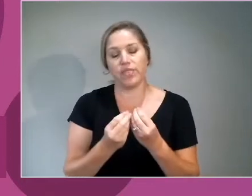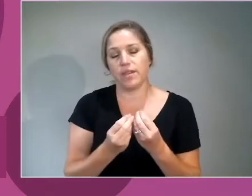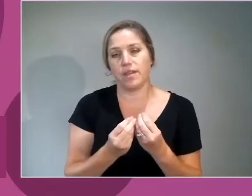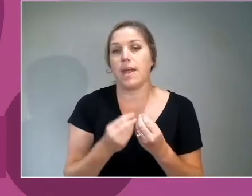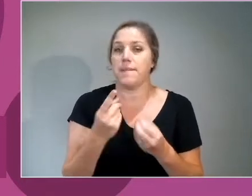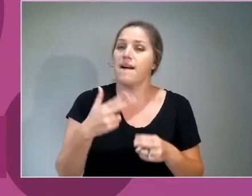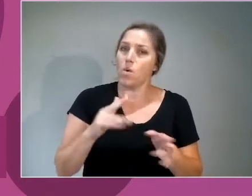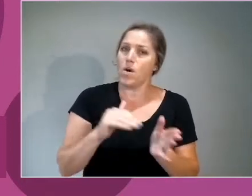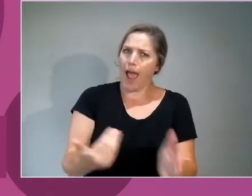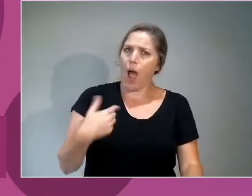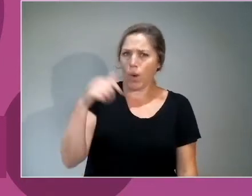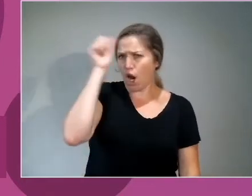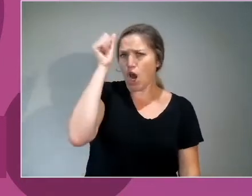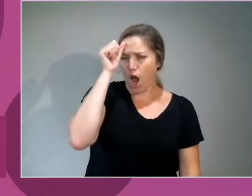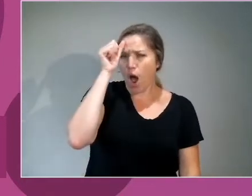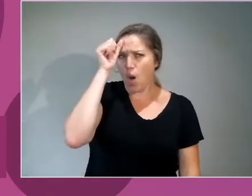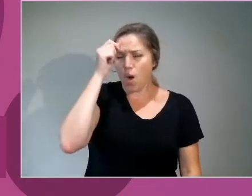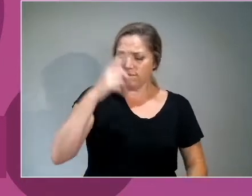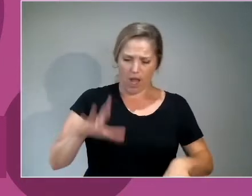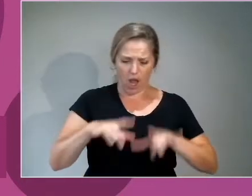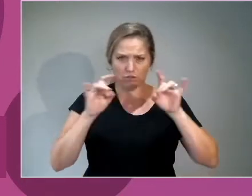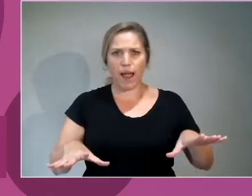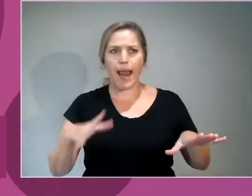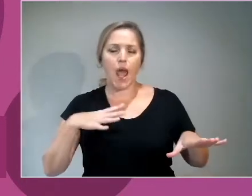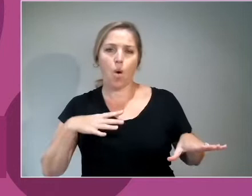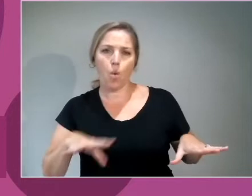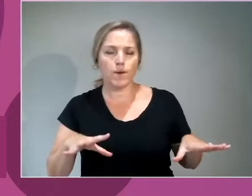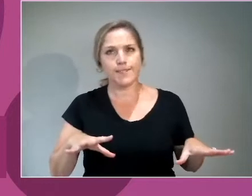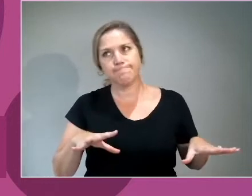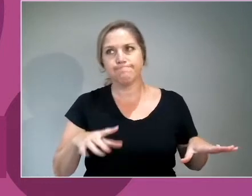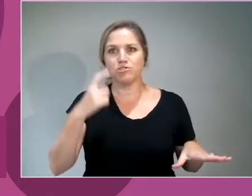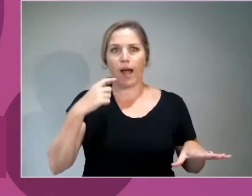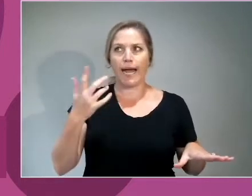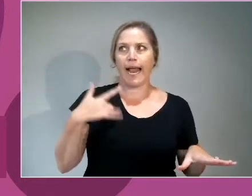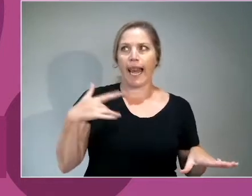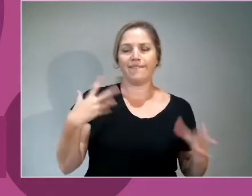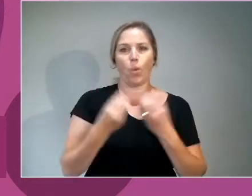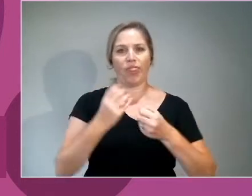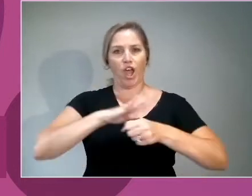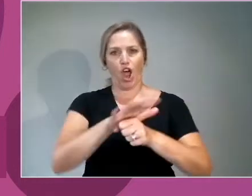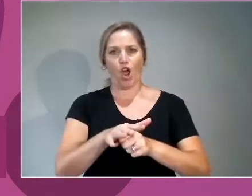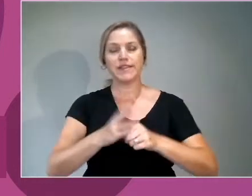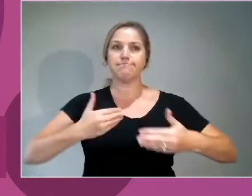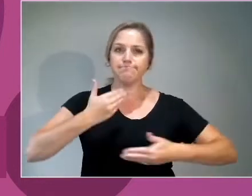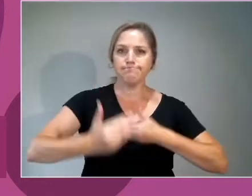moving towards a time of living with COVID and a time of recovery, then,